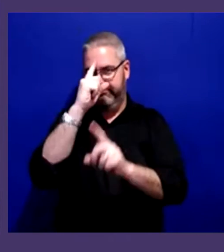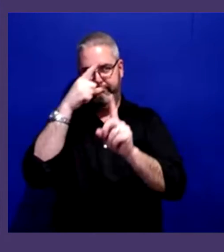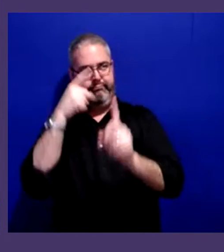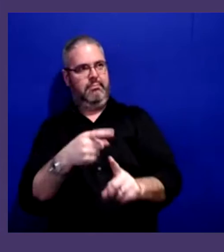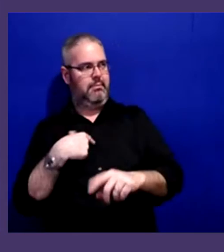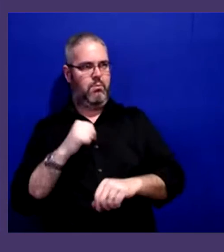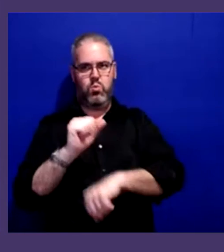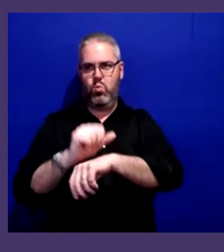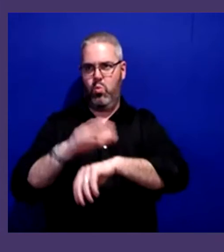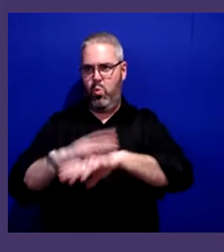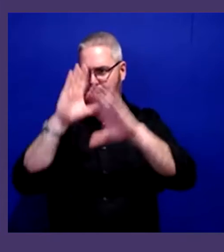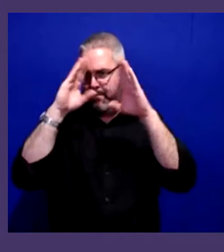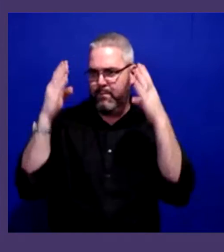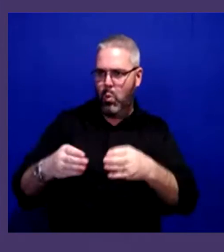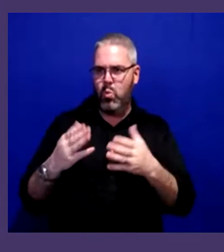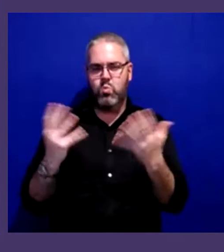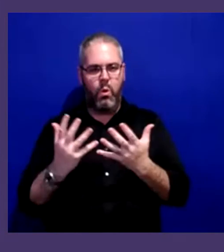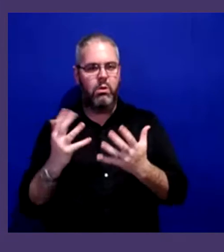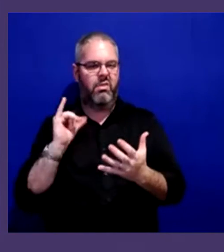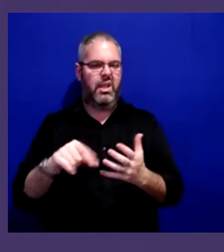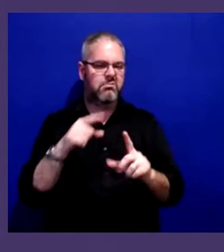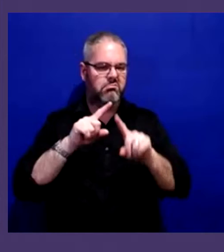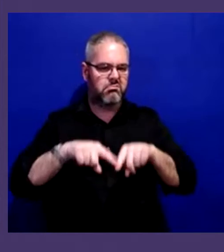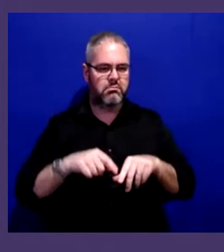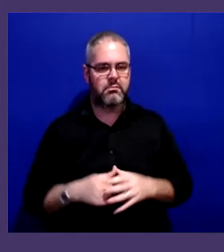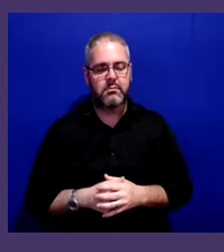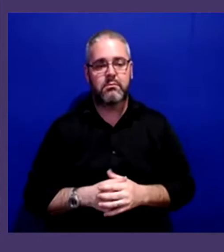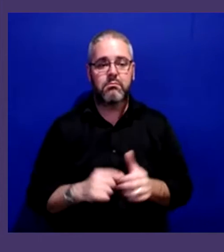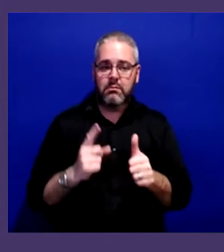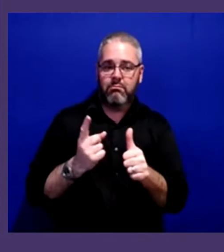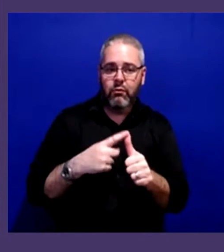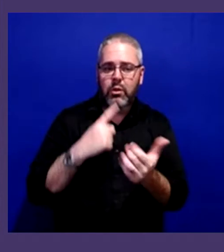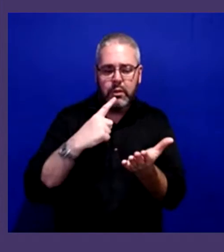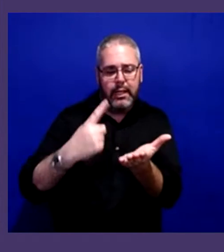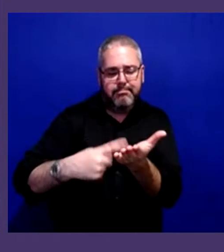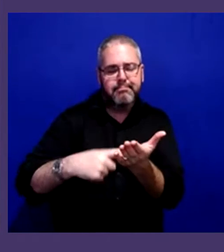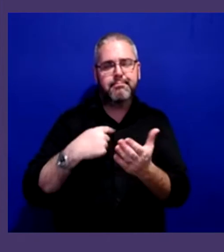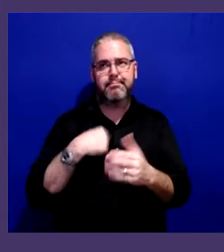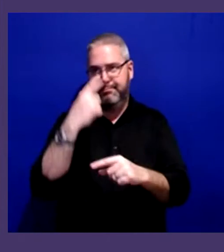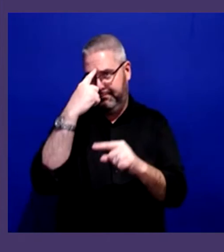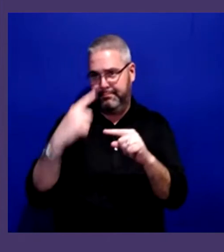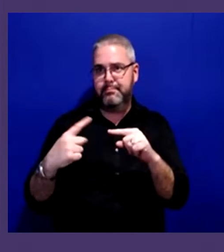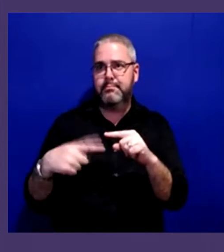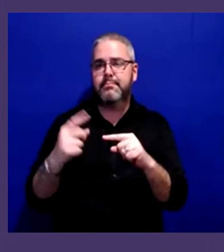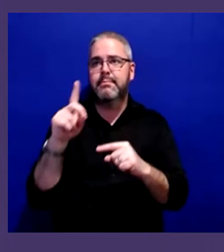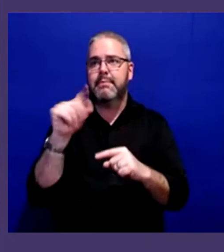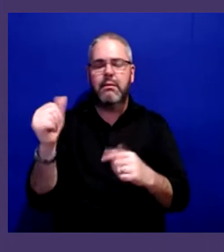First of all, when we talk about cognitive disabilities or disabilities in general that we're designing